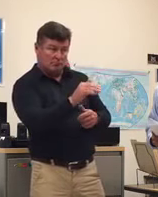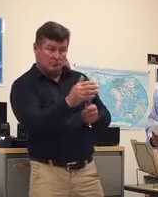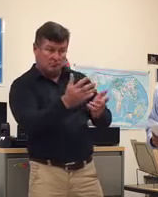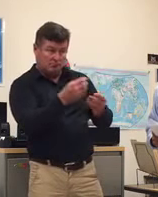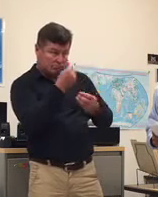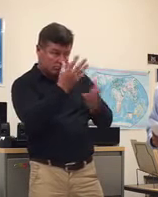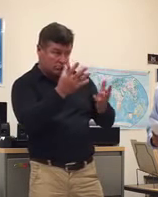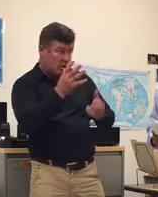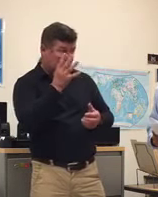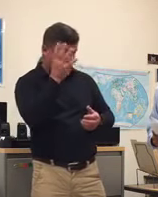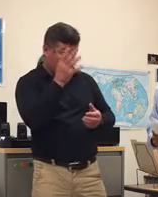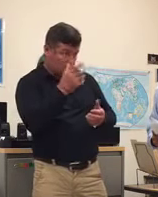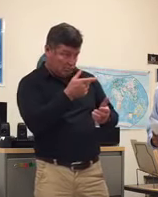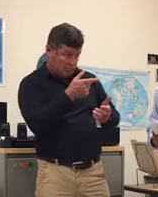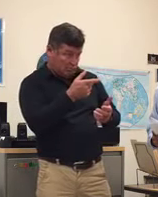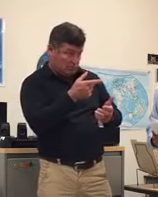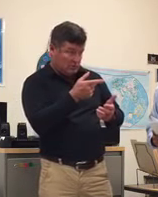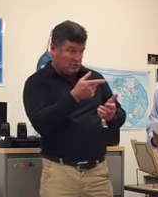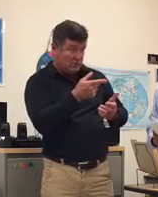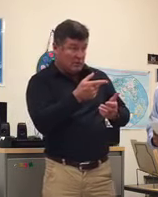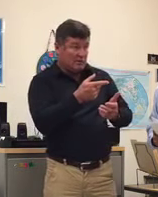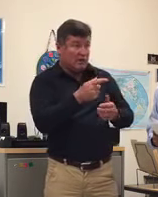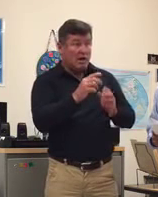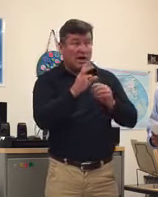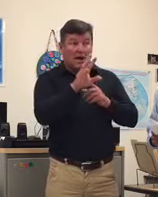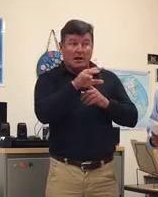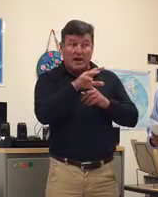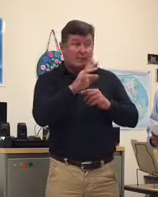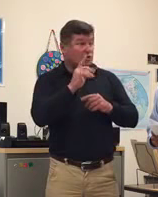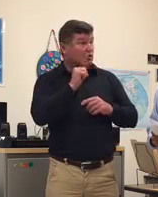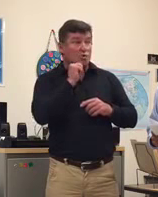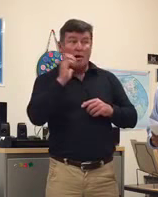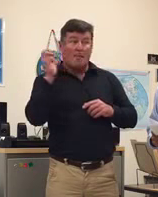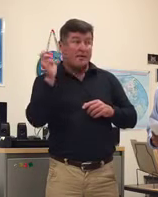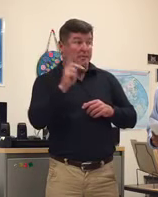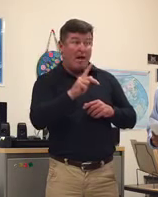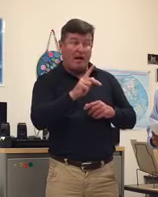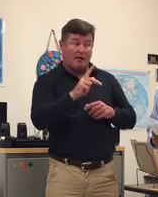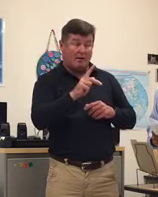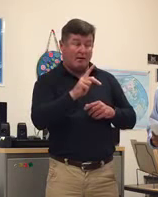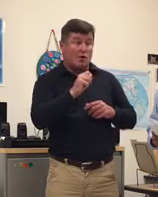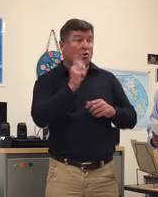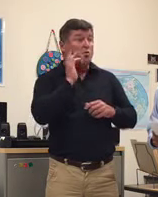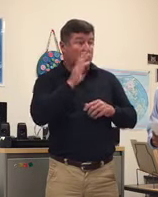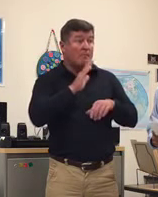the school district should remind you and tell all parents in that classroom, for that matter, that the cameras won't be